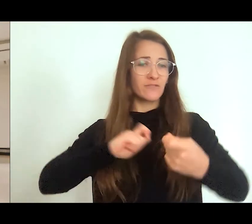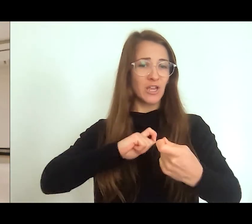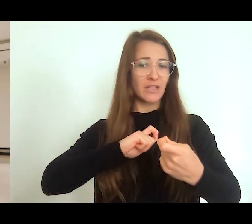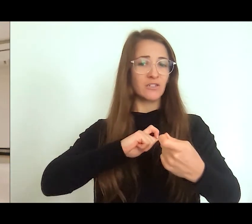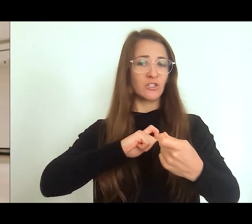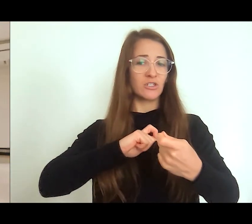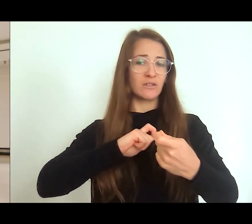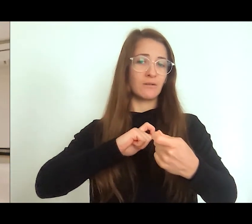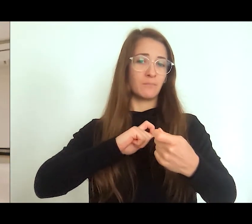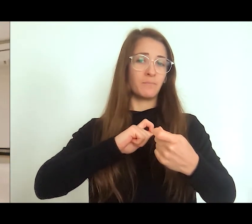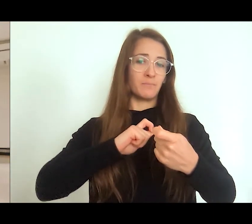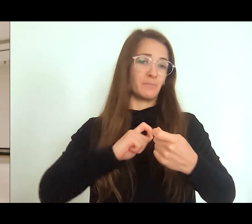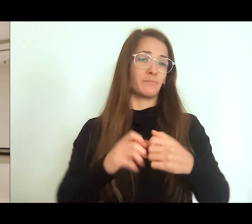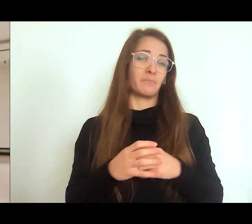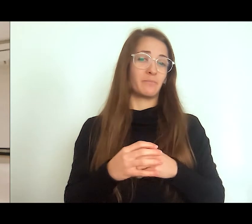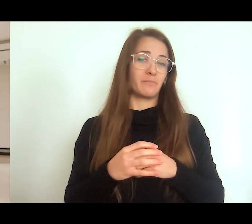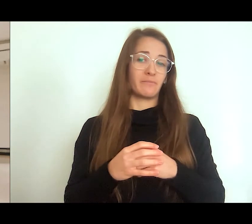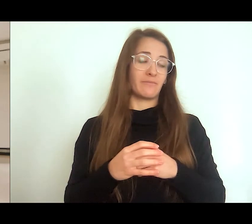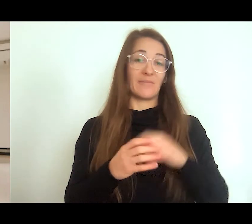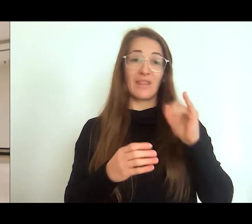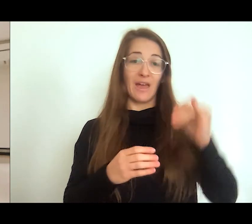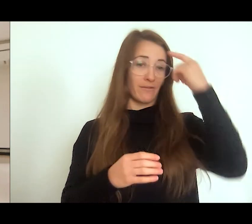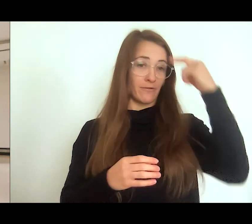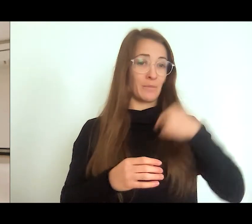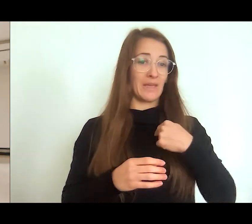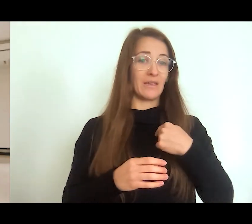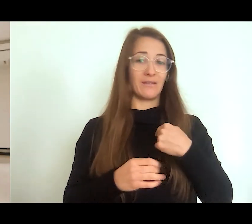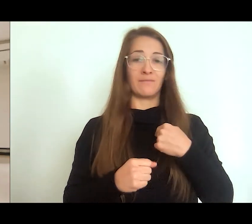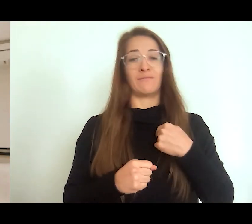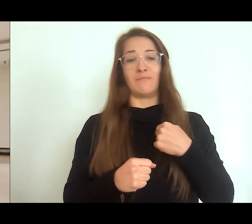THE IMPACT OF CHANGE, THAT TO ME